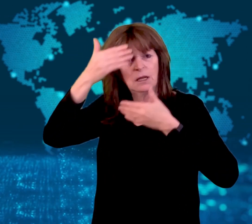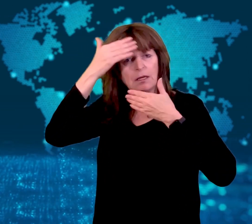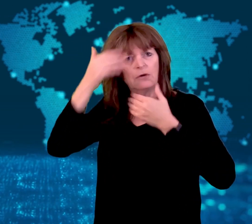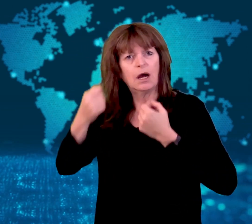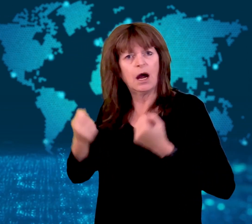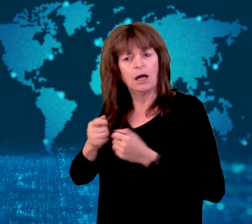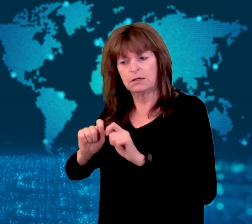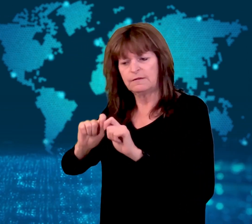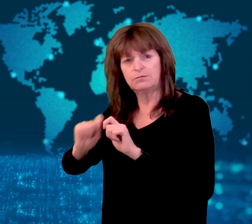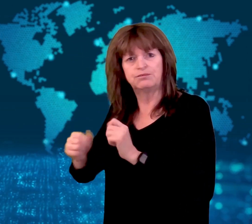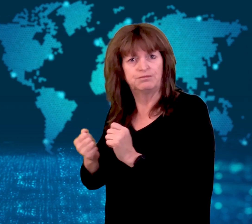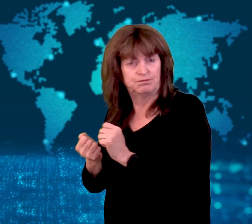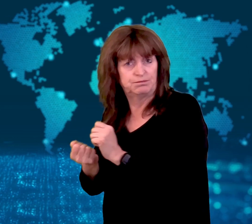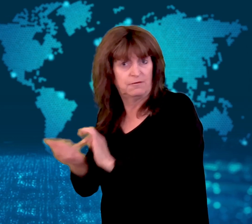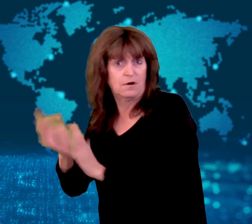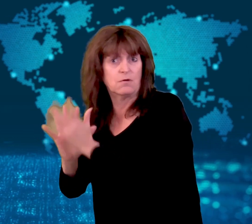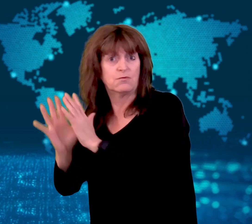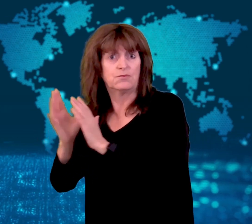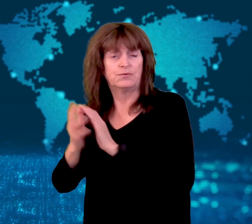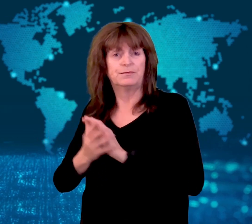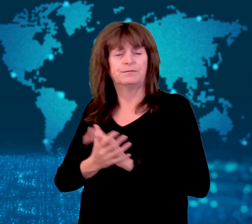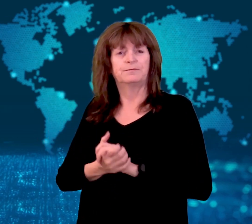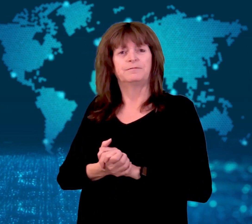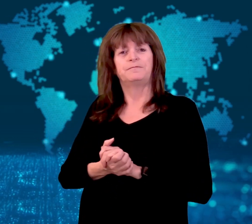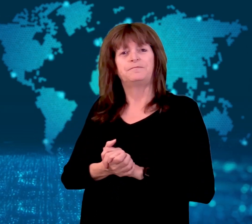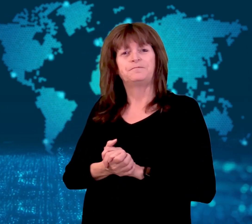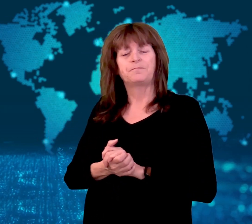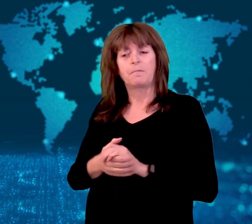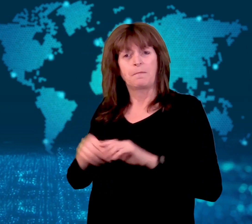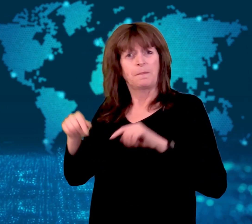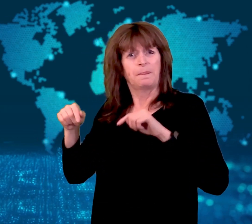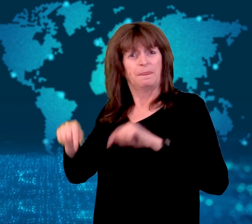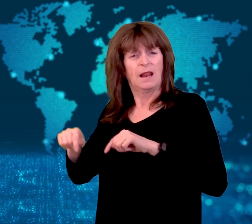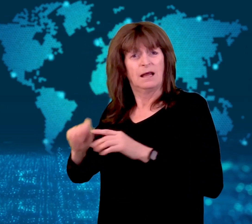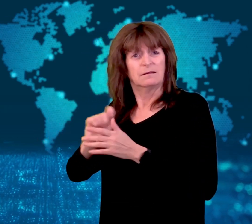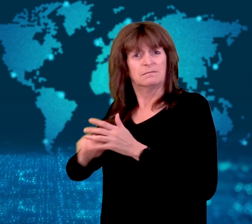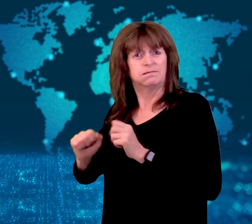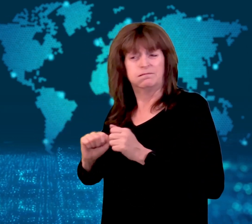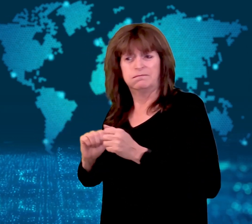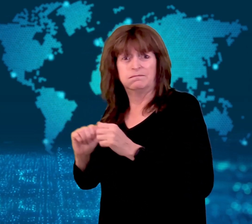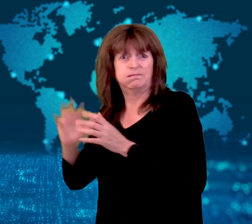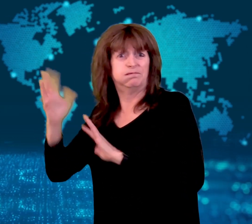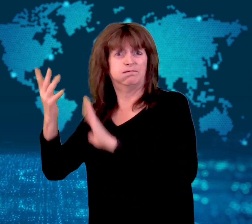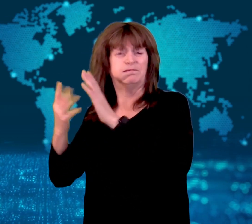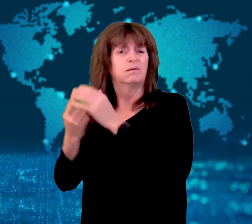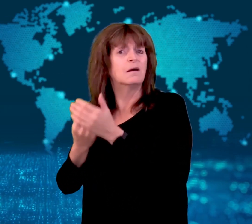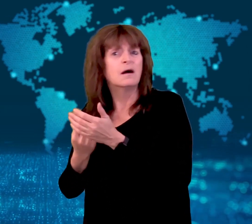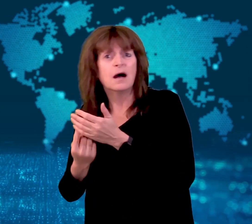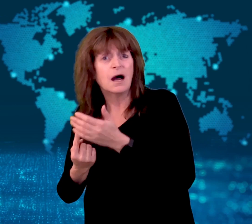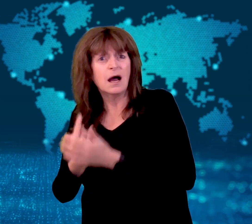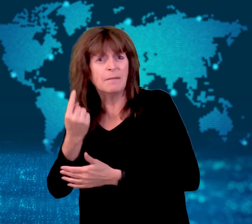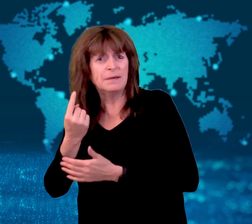The attack happened during the second night of raids by